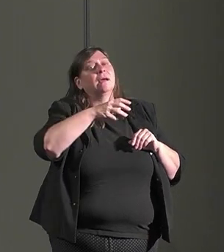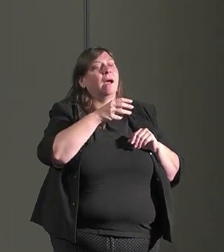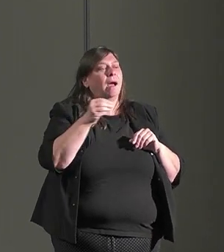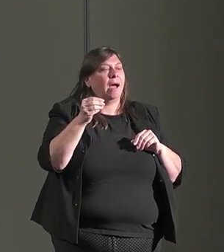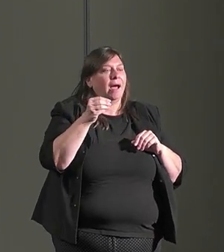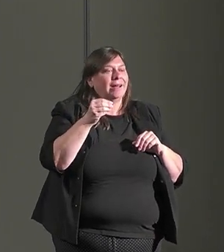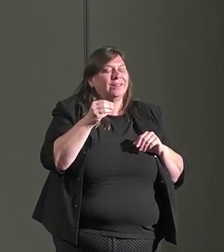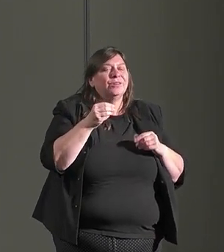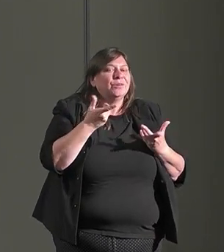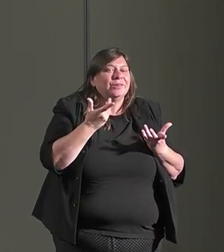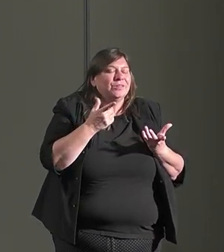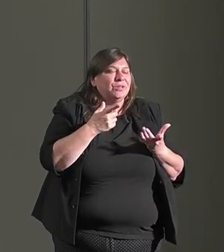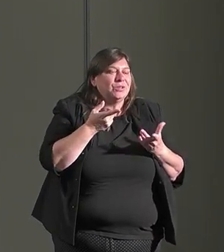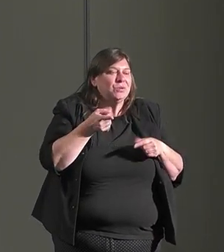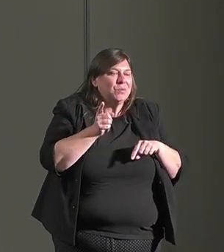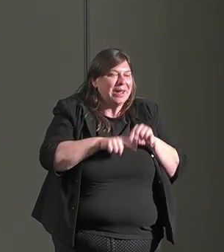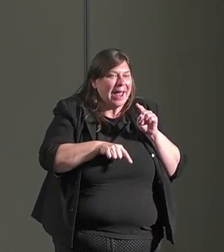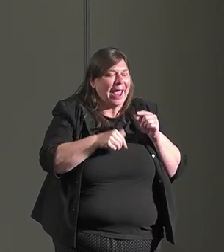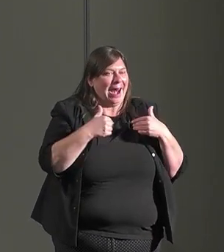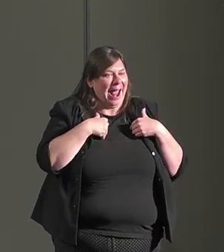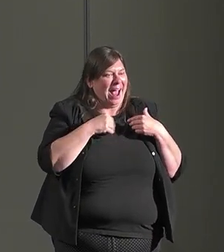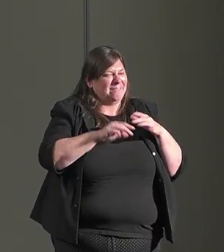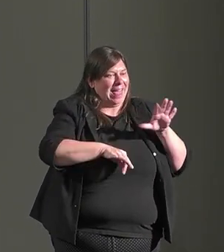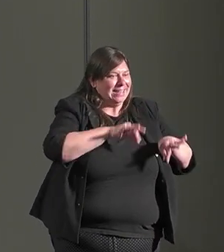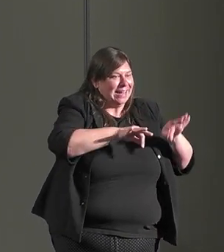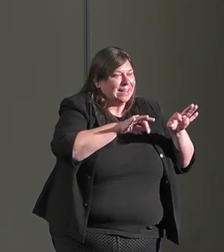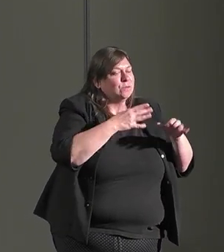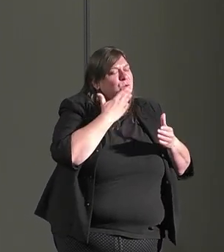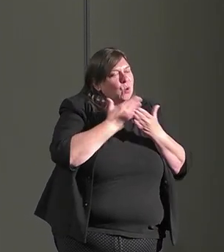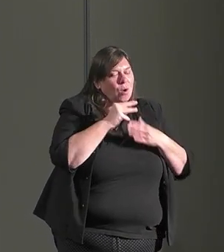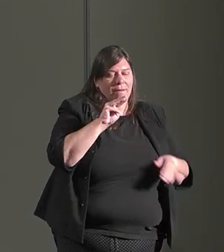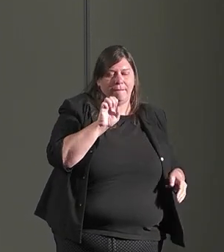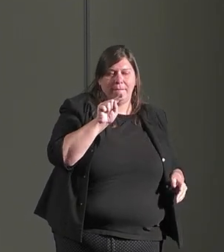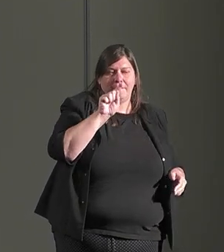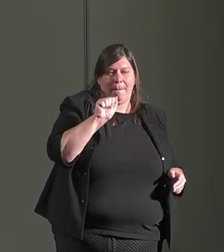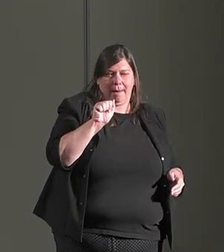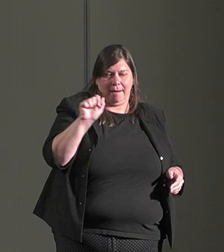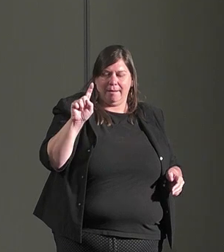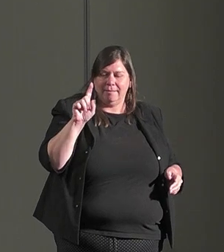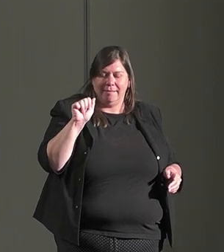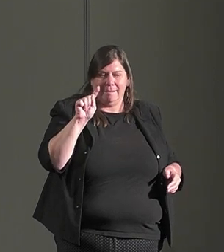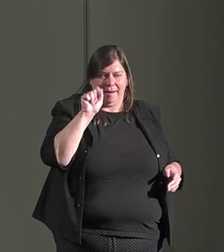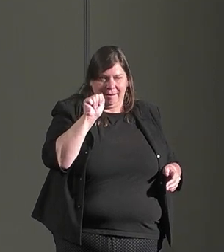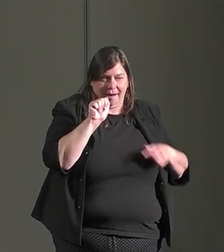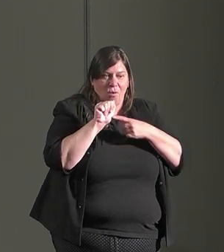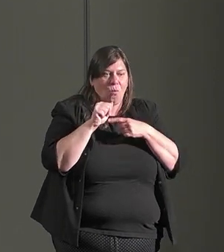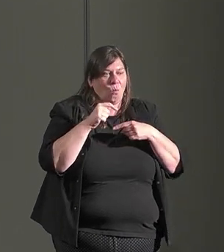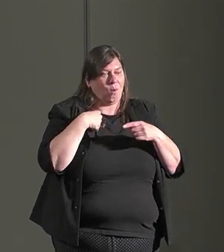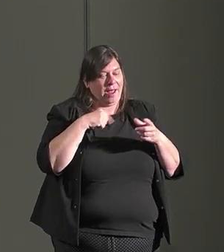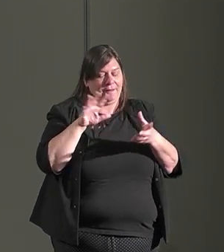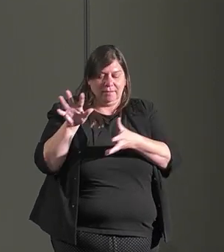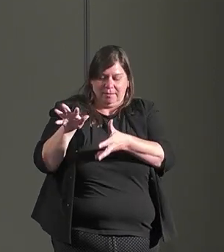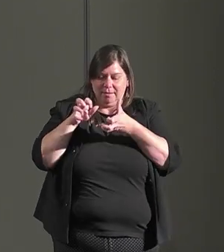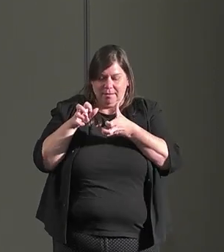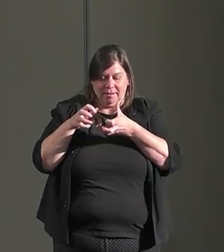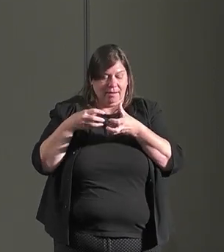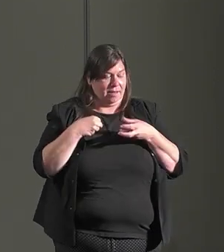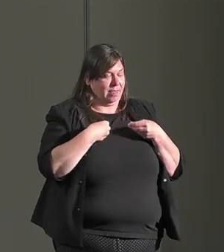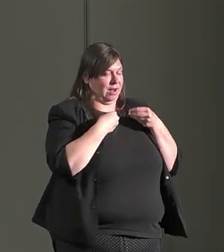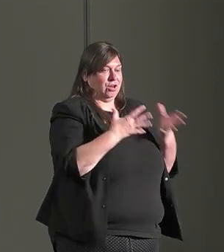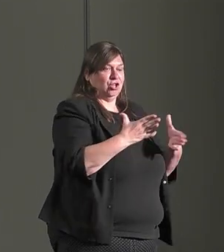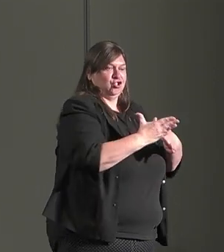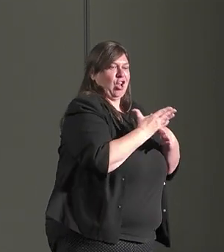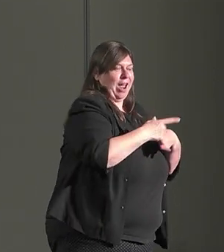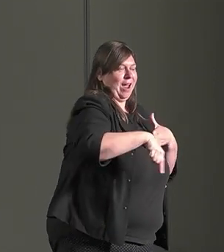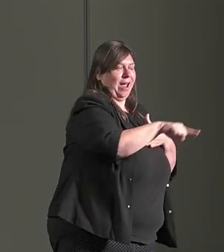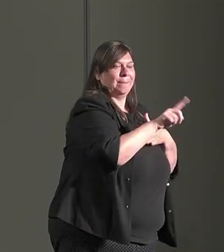this or enable discovery without good metadata we need to provide the Met a data. What do I mean.